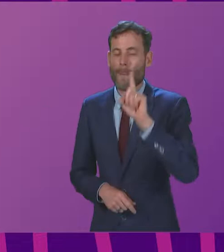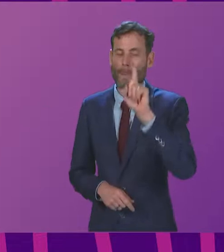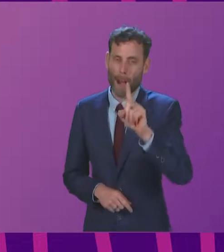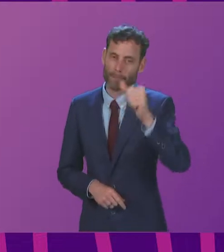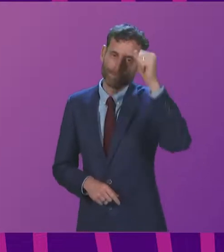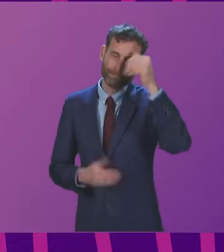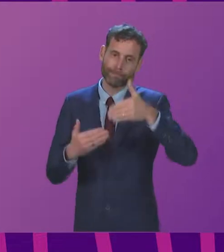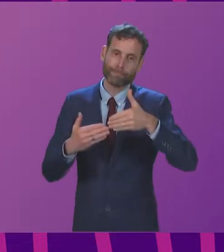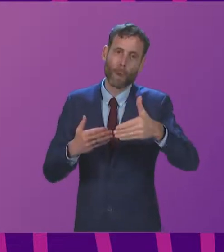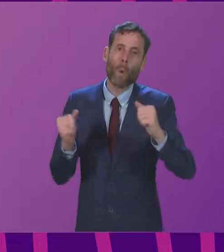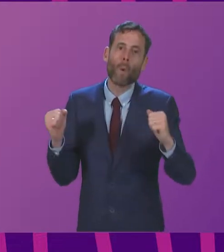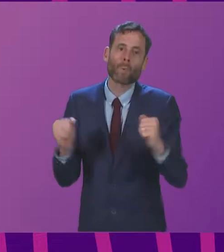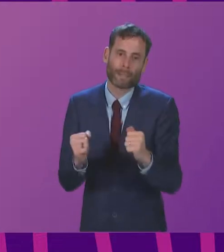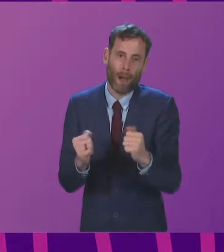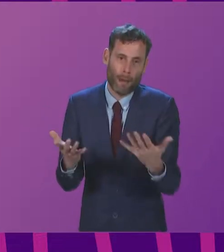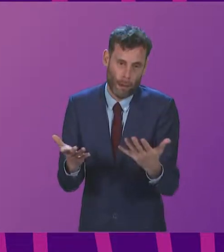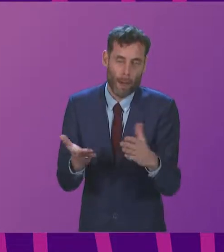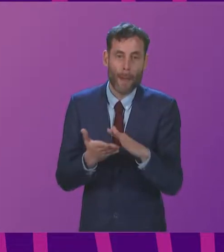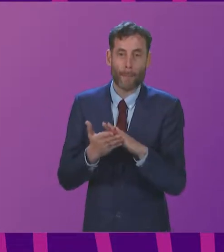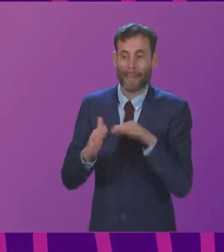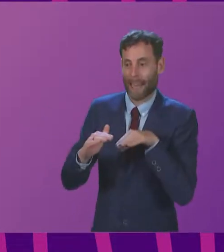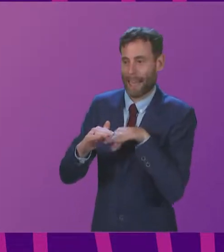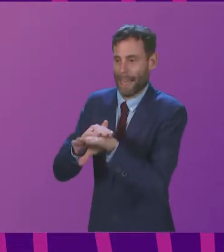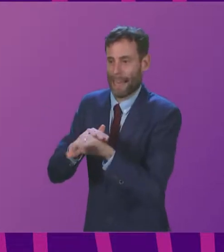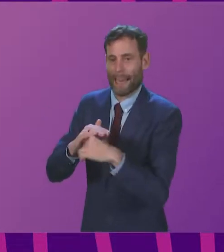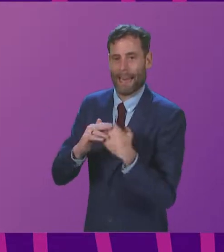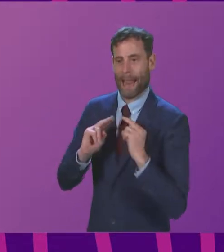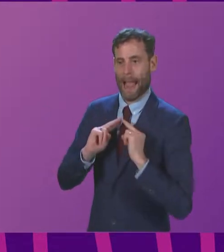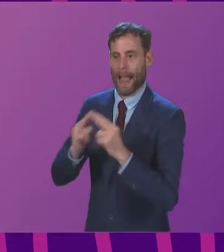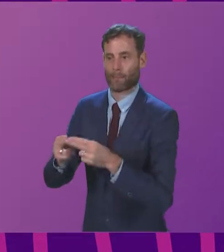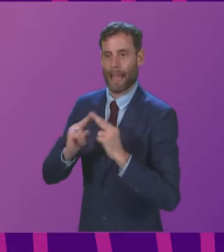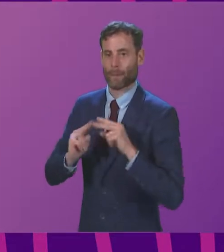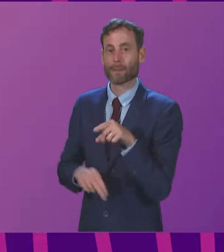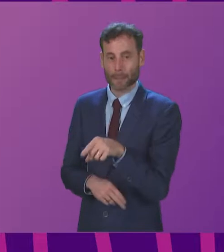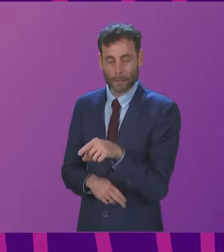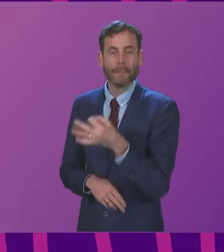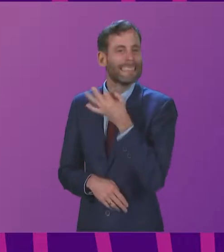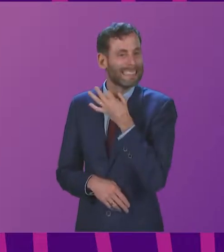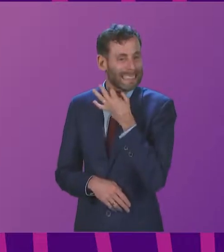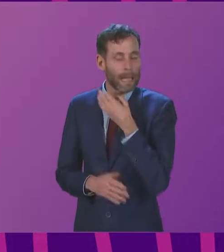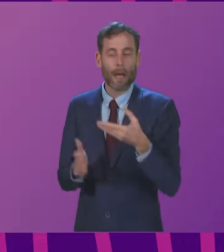place as the weather gets colder and as we head towards the festive season. In addition, there is